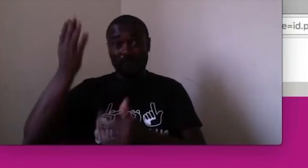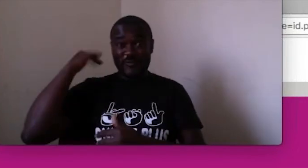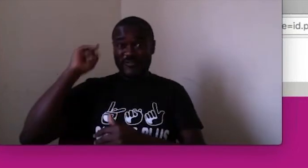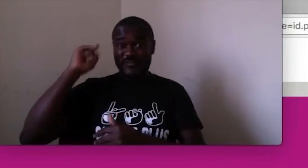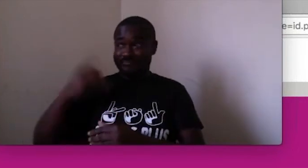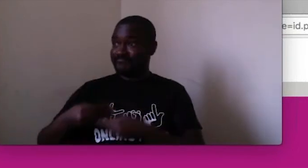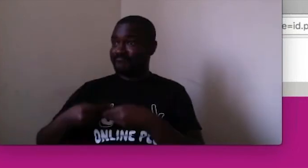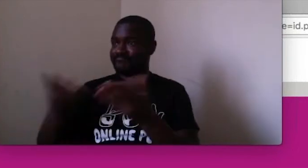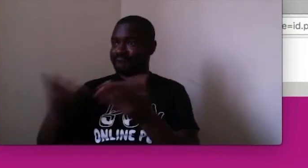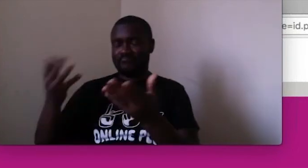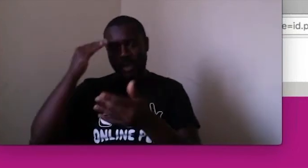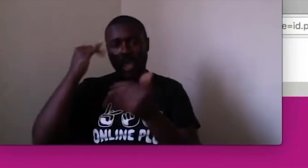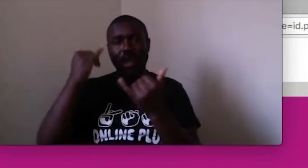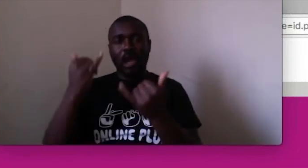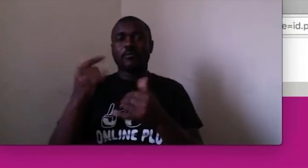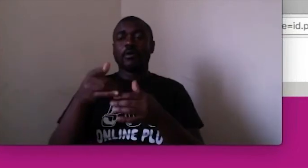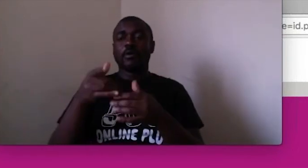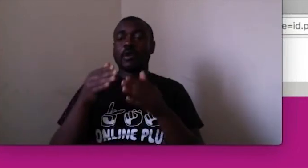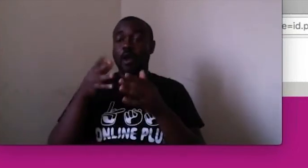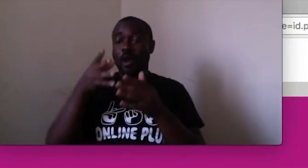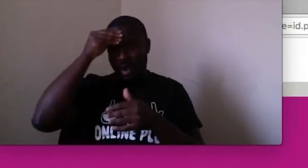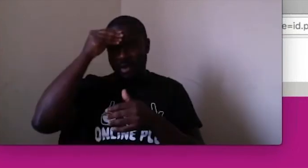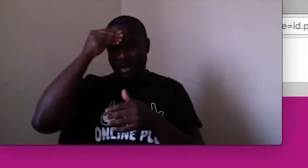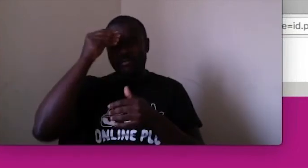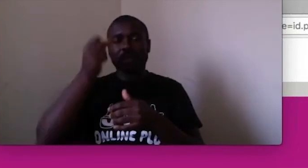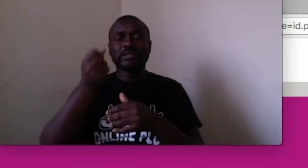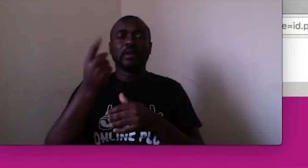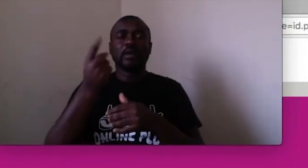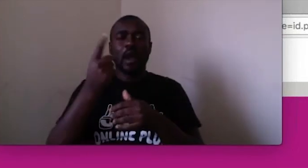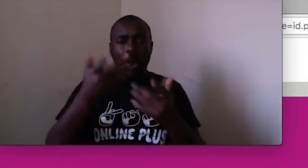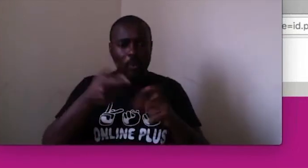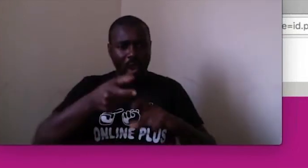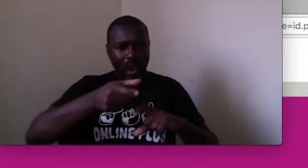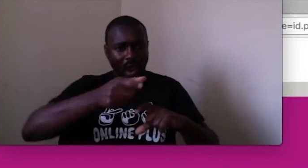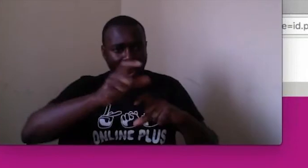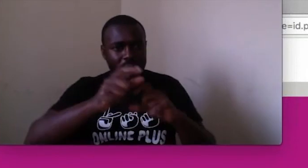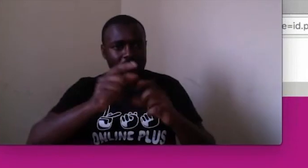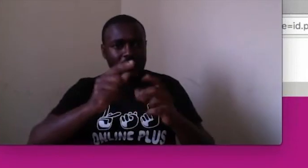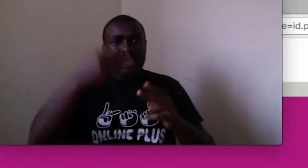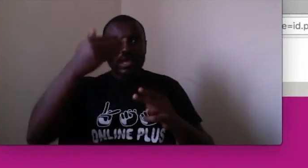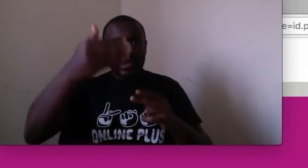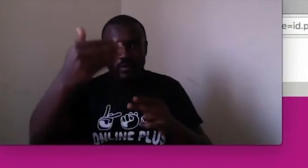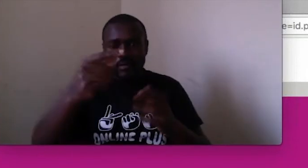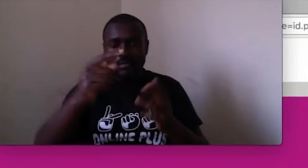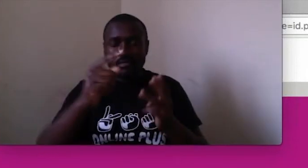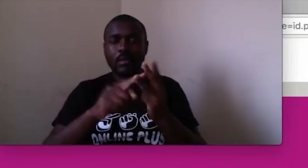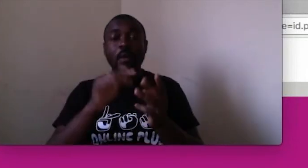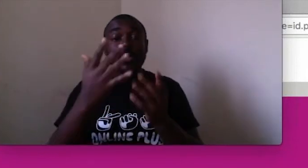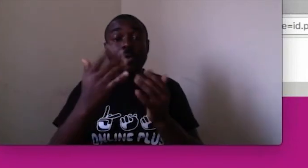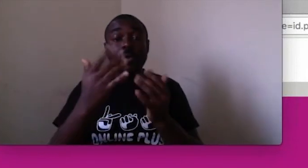I missed that information because I hadn't learned that earlier but now I understand to do that